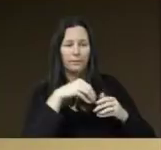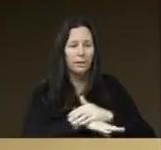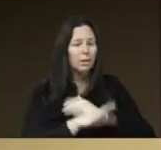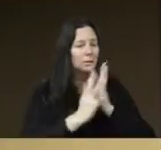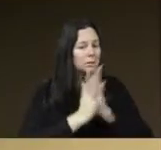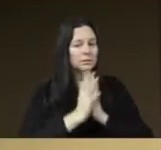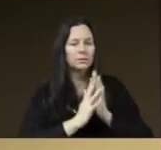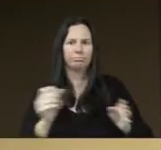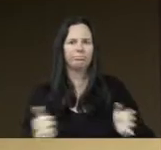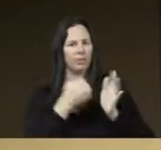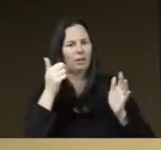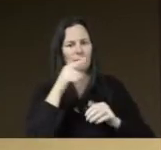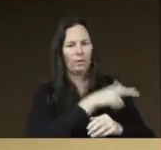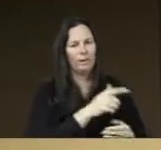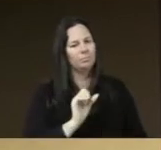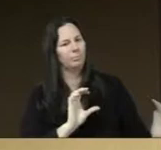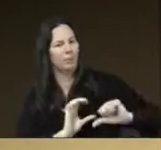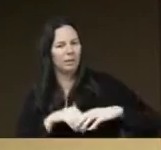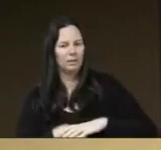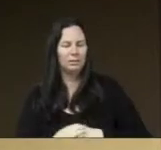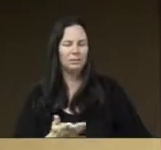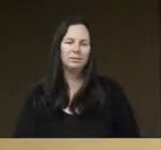the harder it is to engage them in those things.